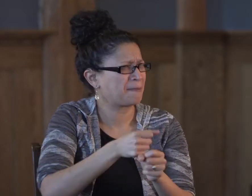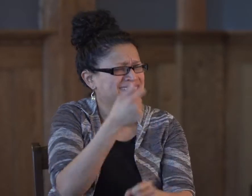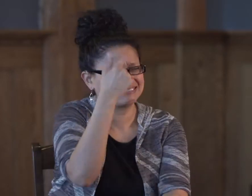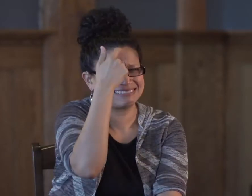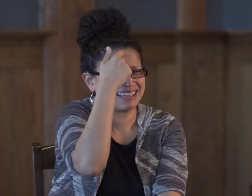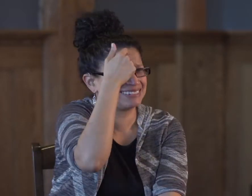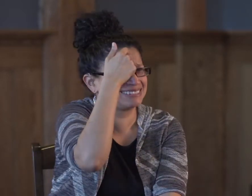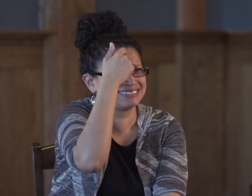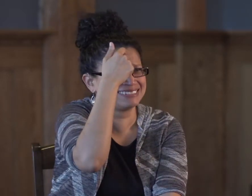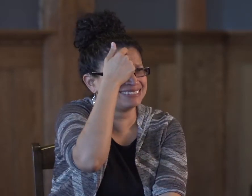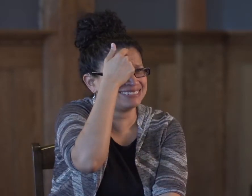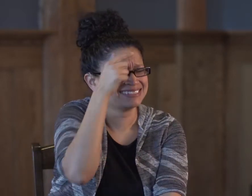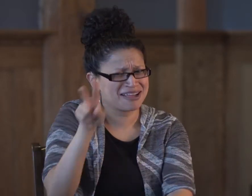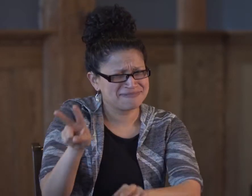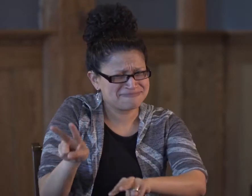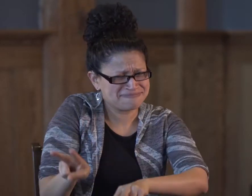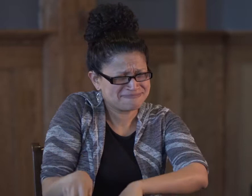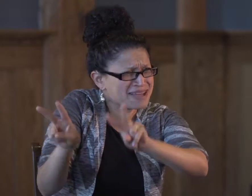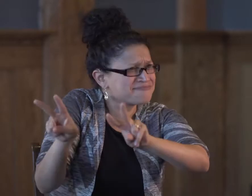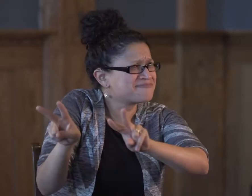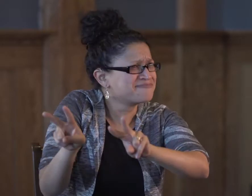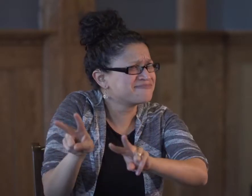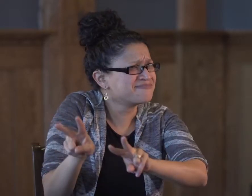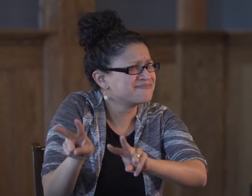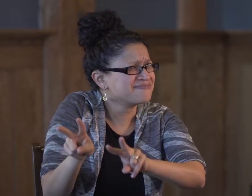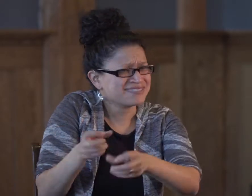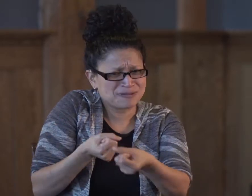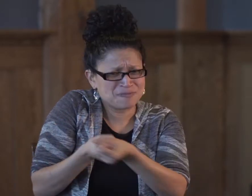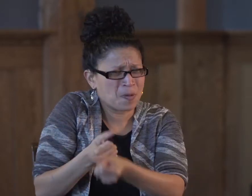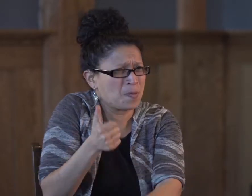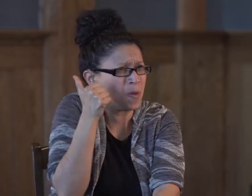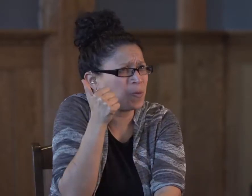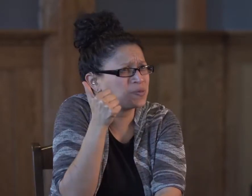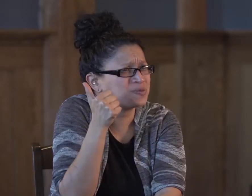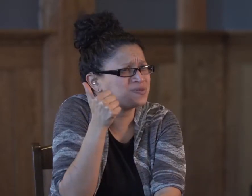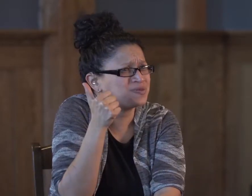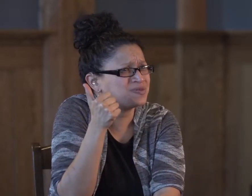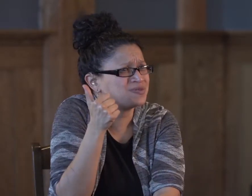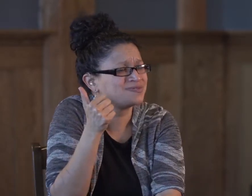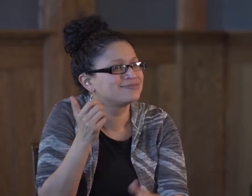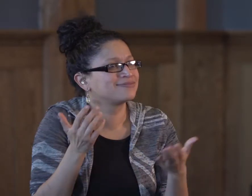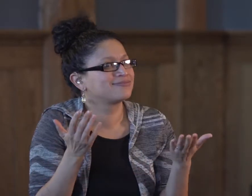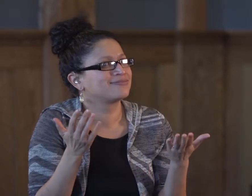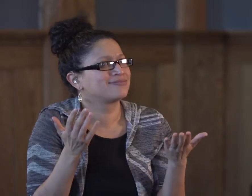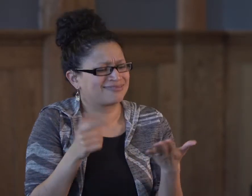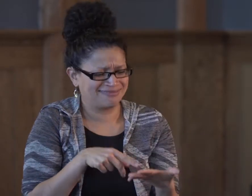officer, it may not make sense to them. The law enforcement officer may think that the